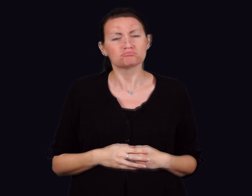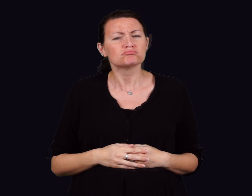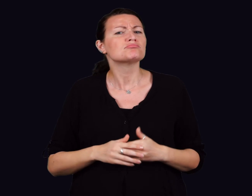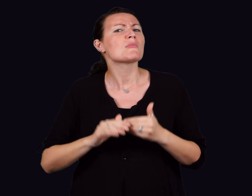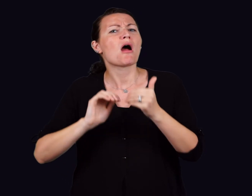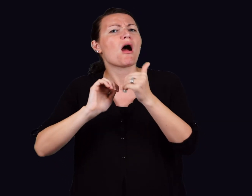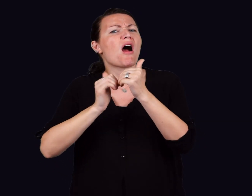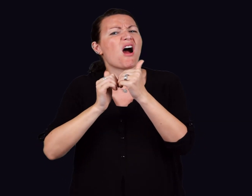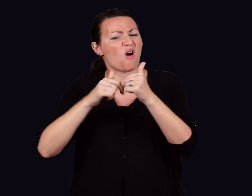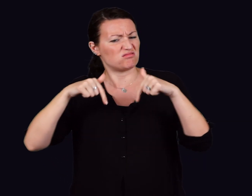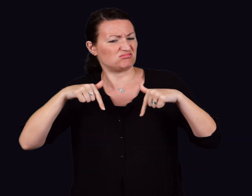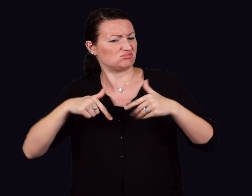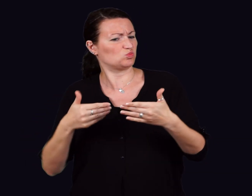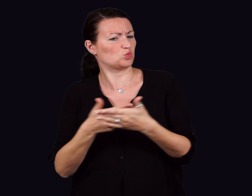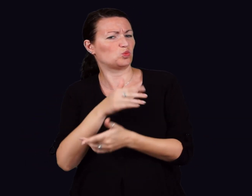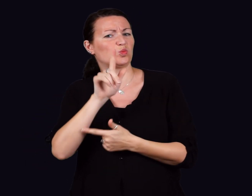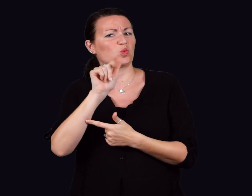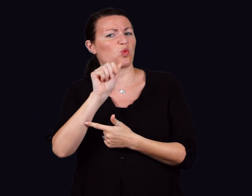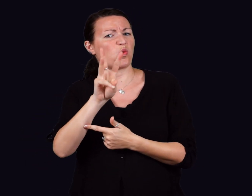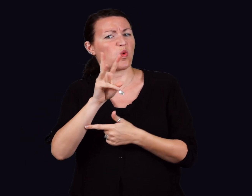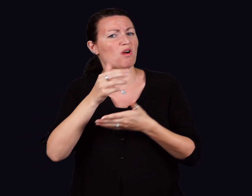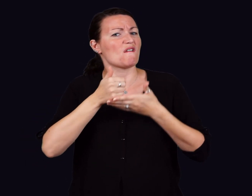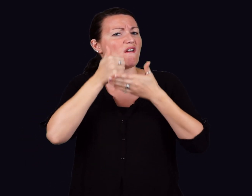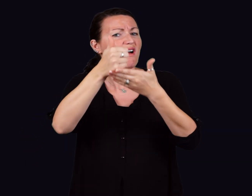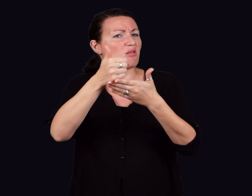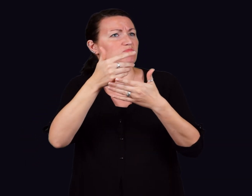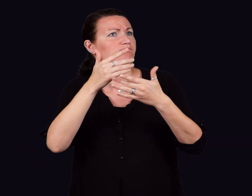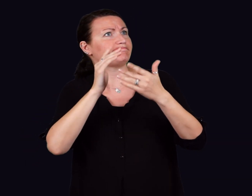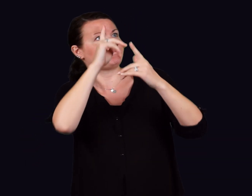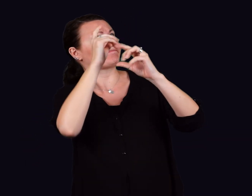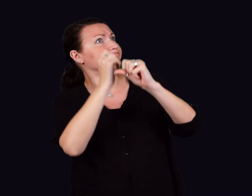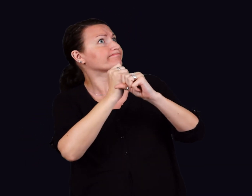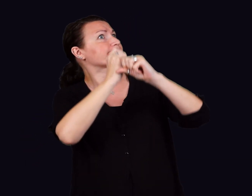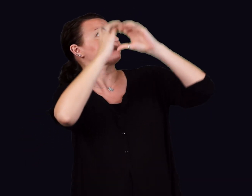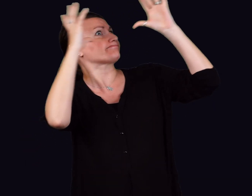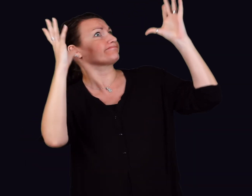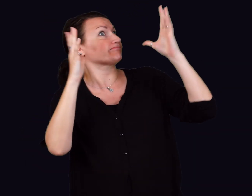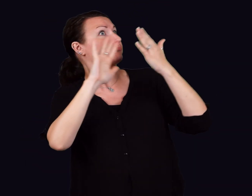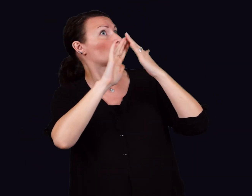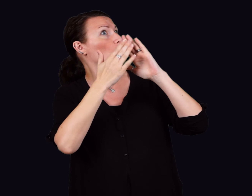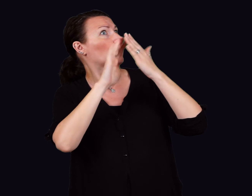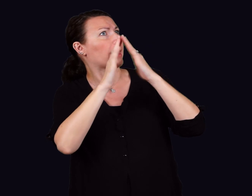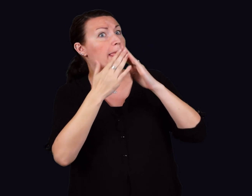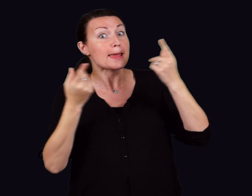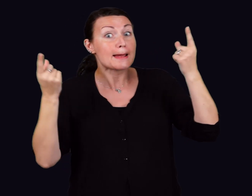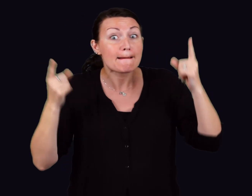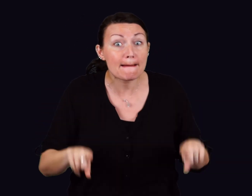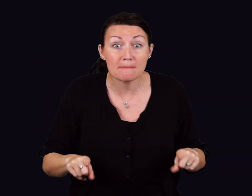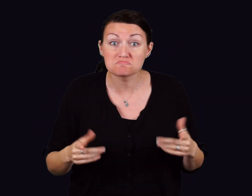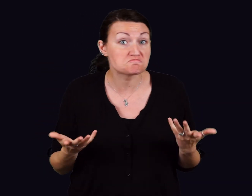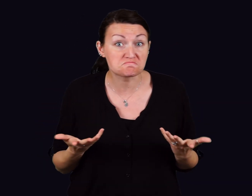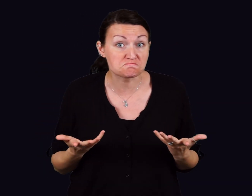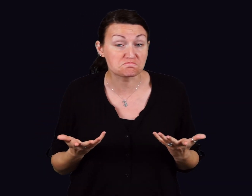How the new law helps make it happen: